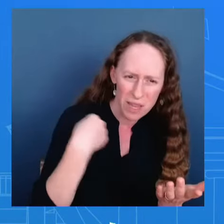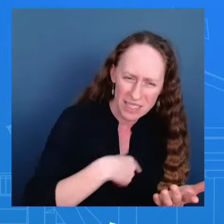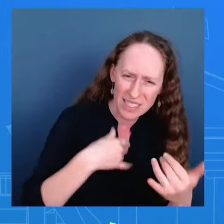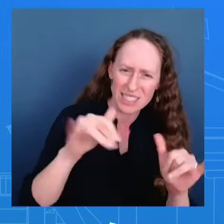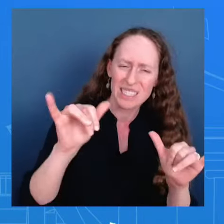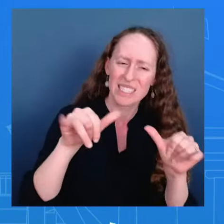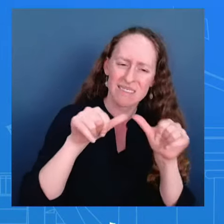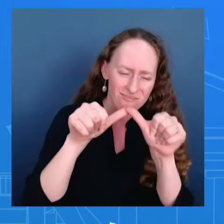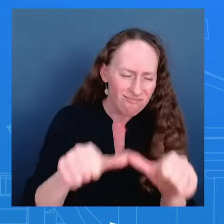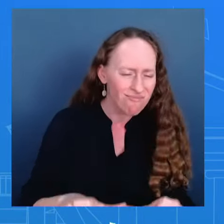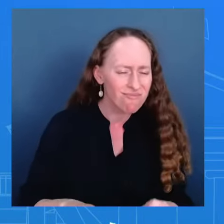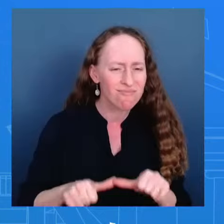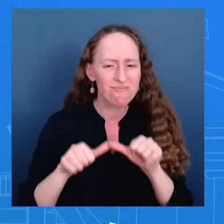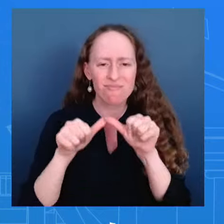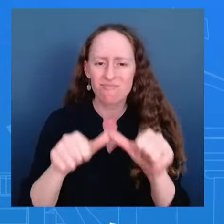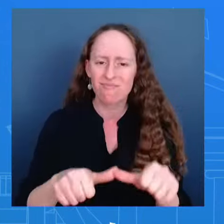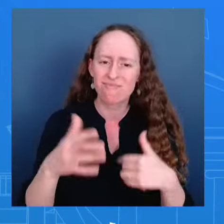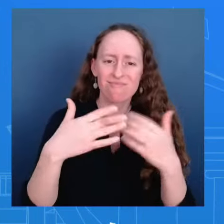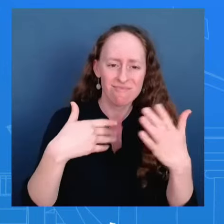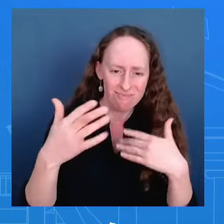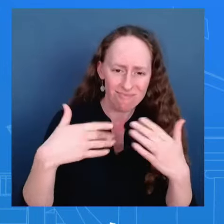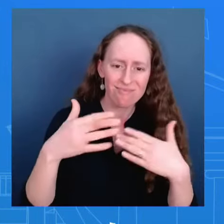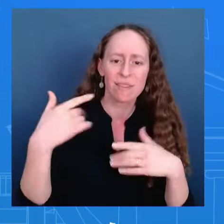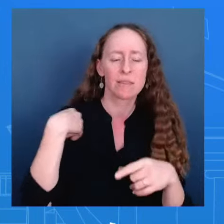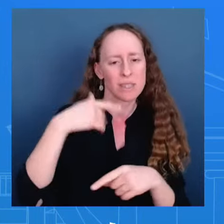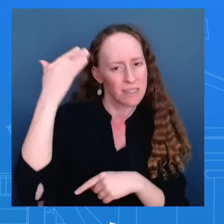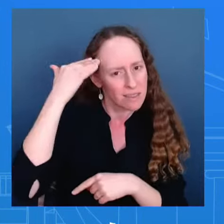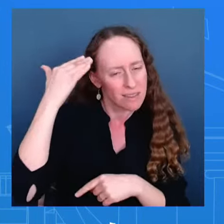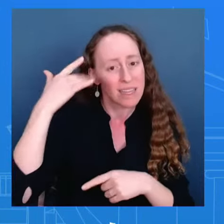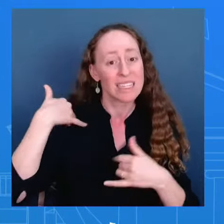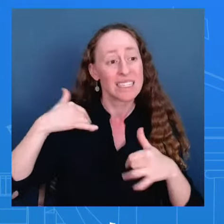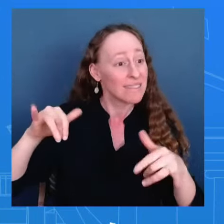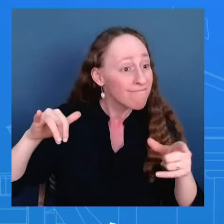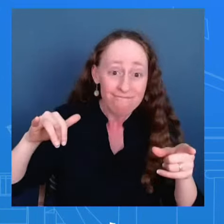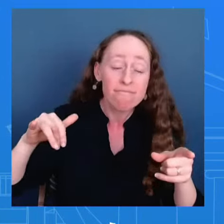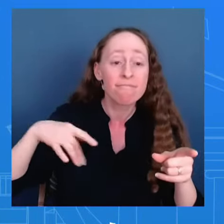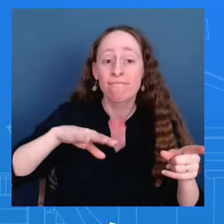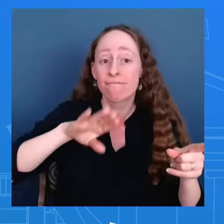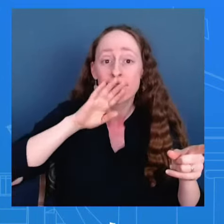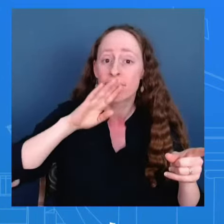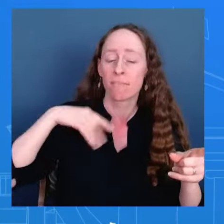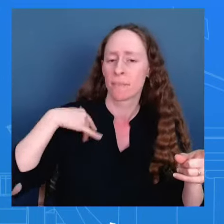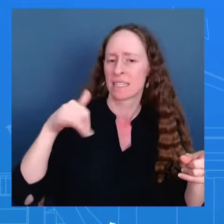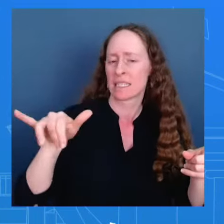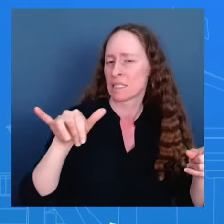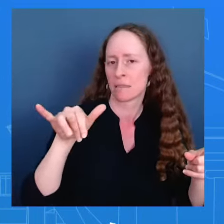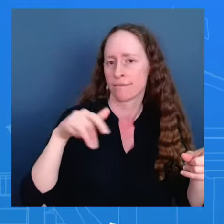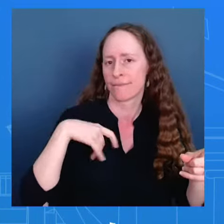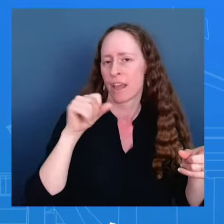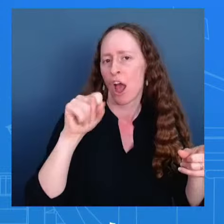we've taken some actions, we are going to look at all of our options and try to figure out what is the right thing to do